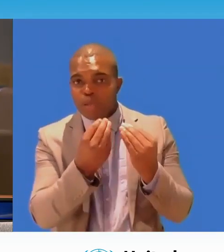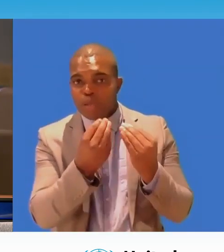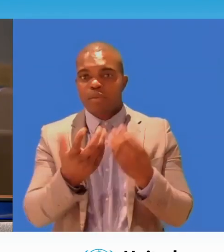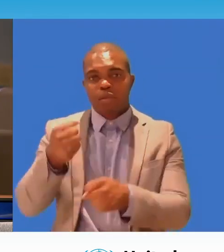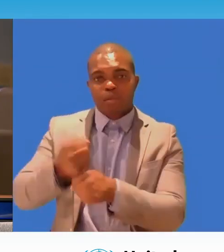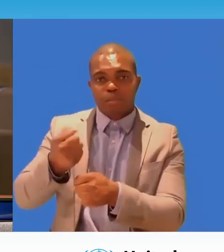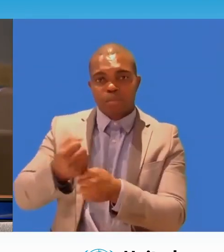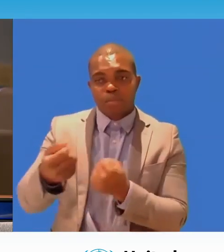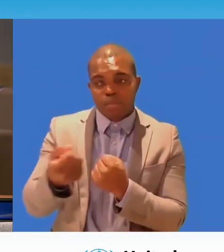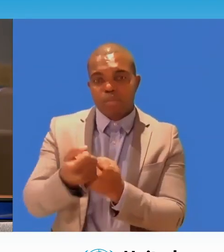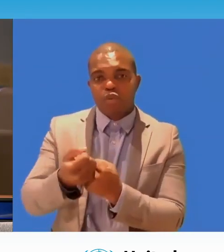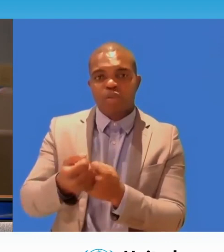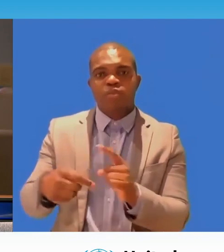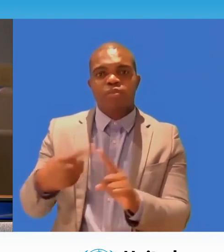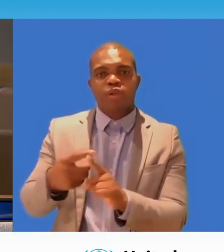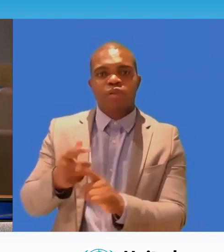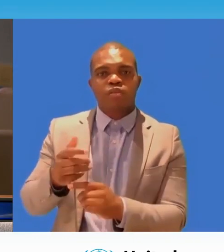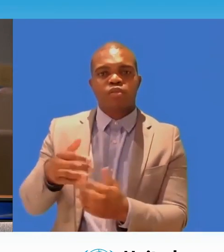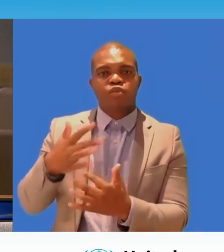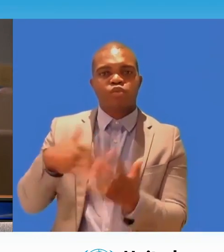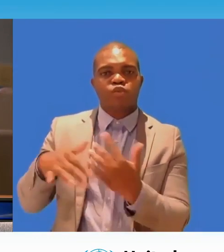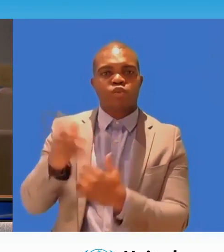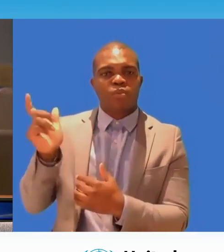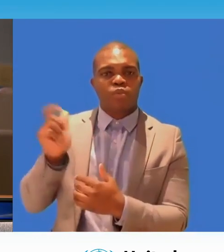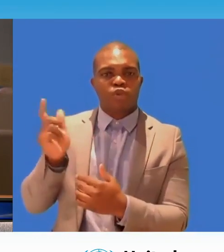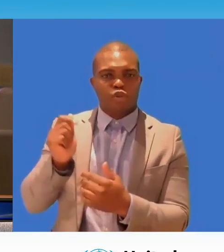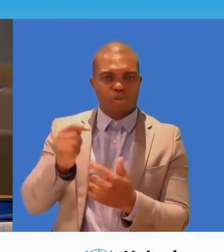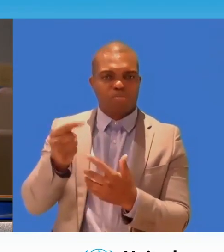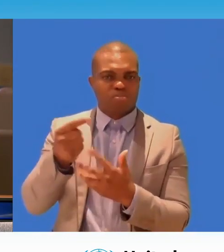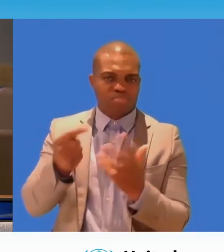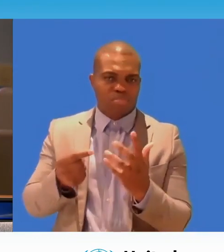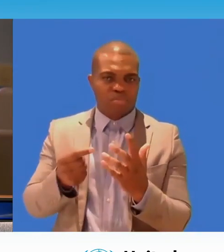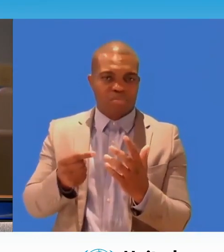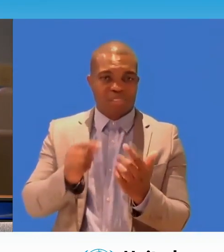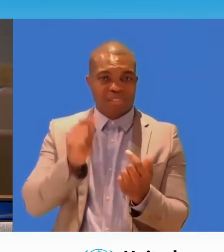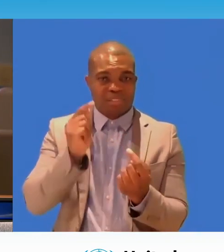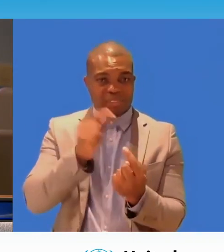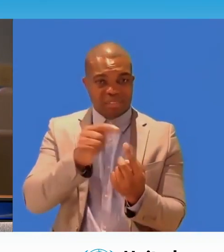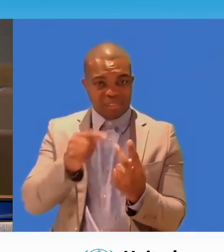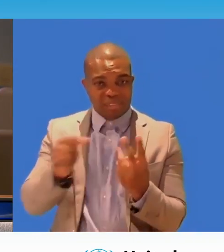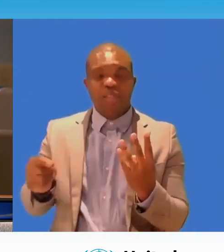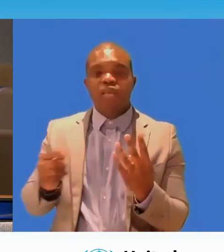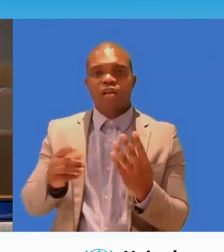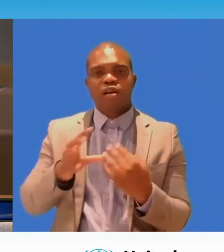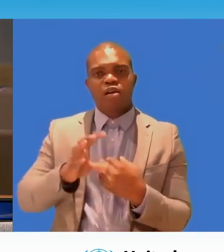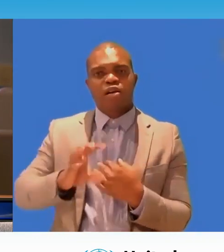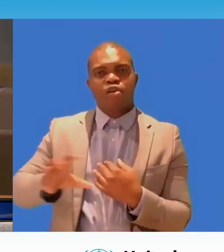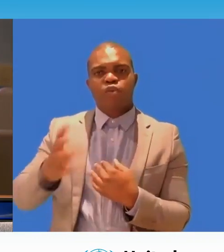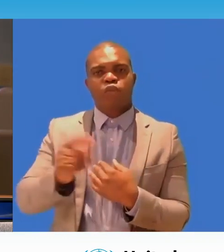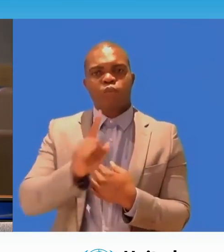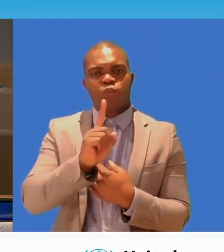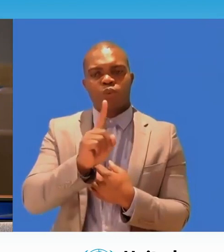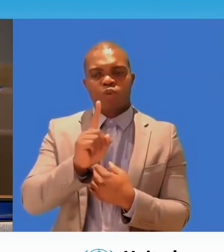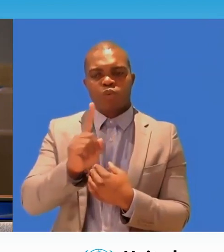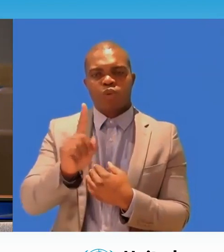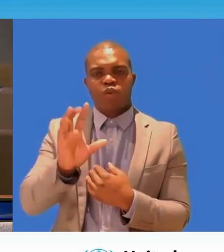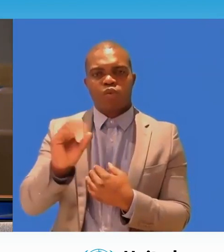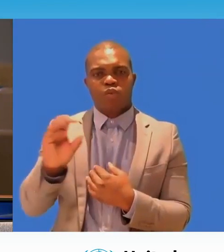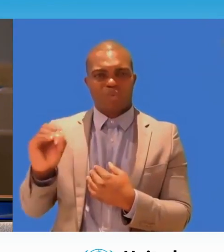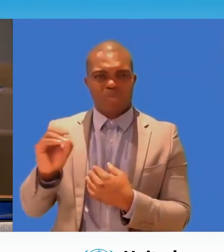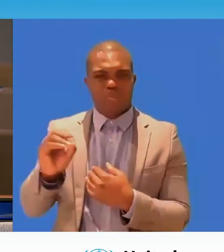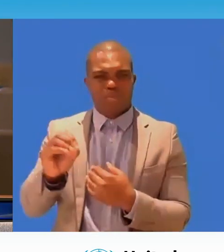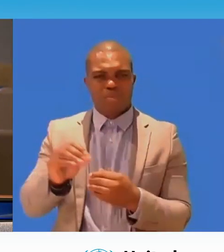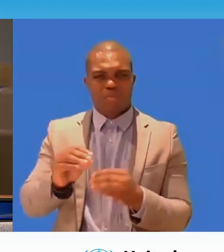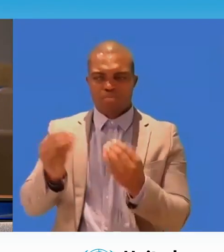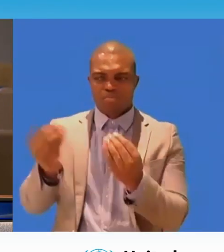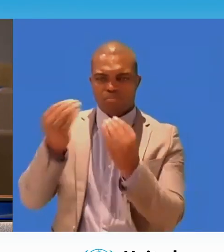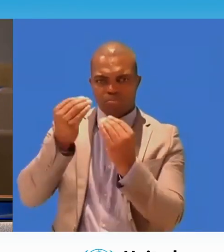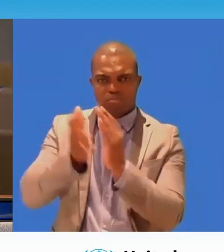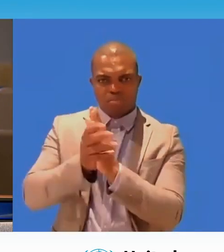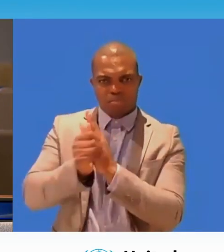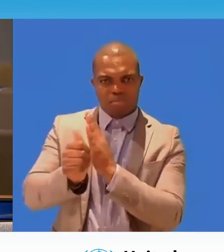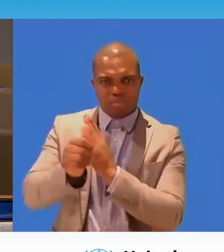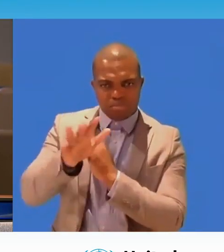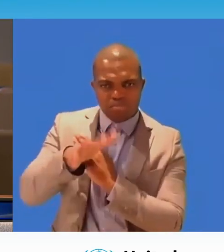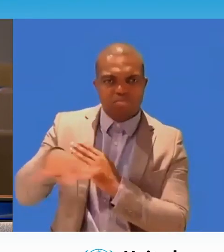vocational facilities Nationwide including 225 specializ for person with disability employment